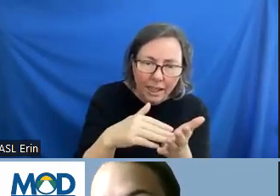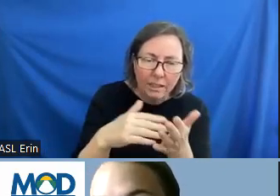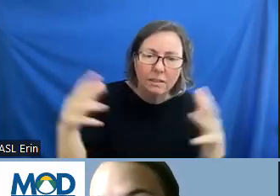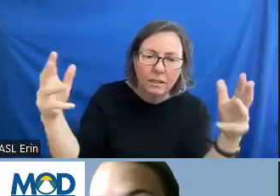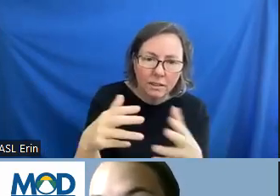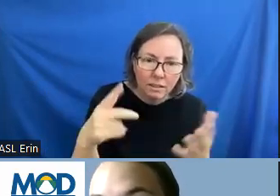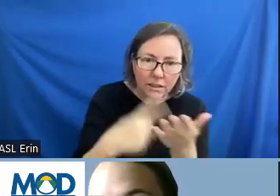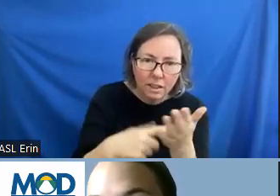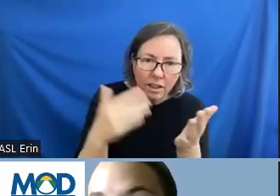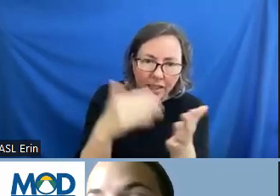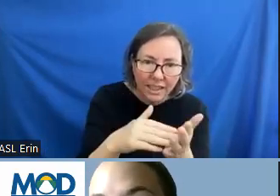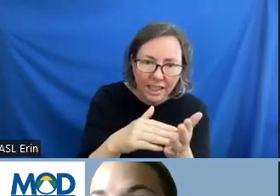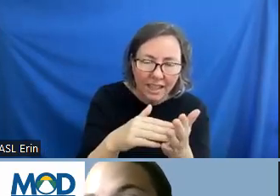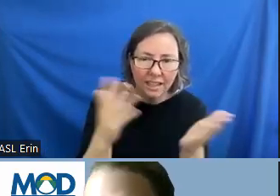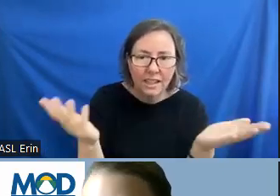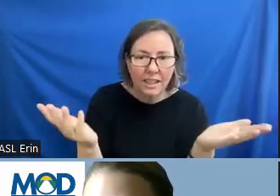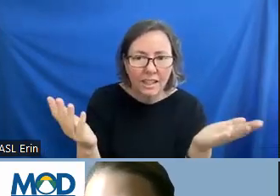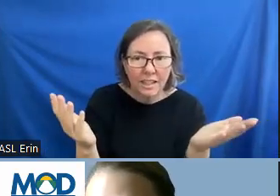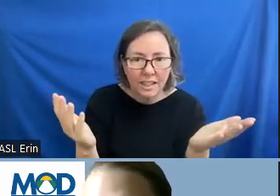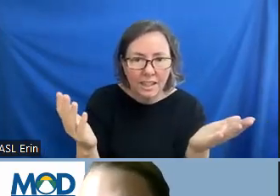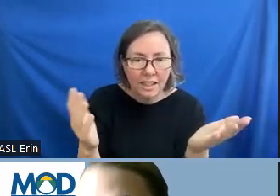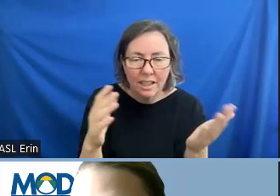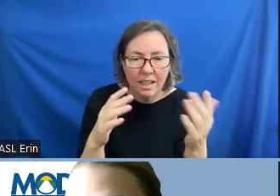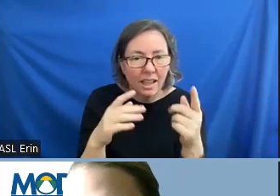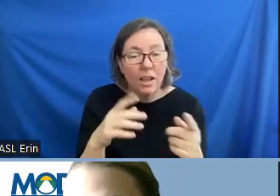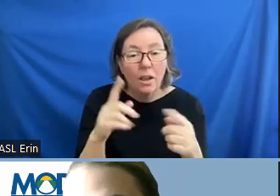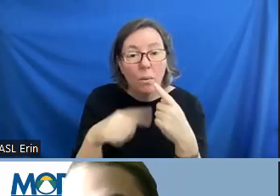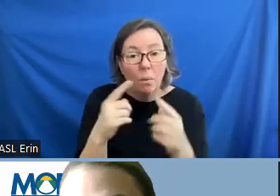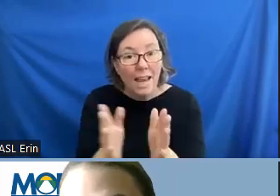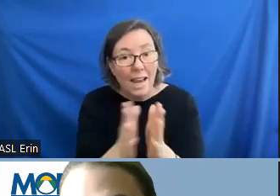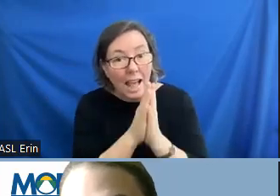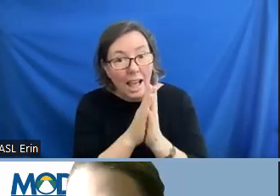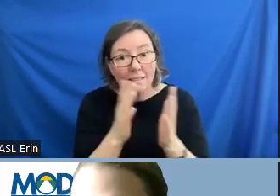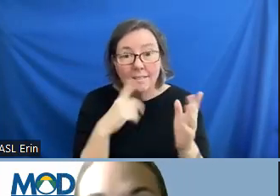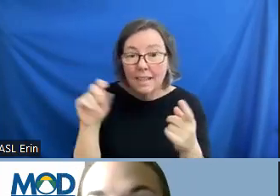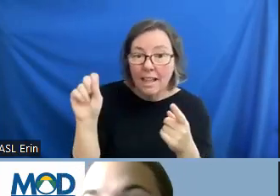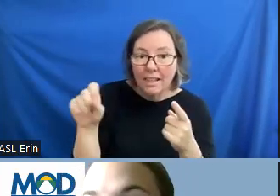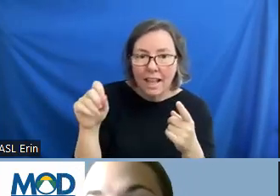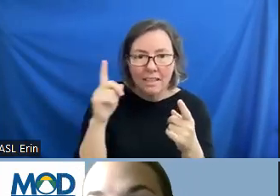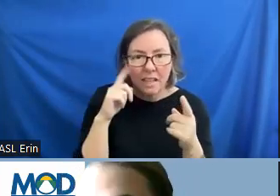about how it is going to be live with this accommodation on their team for six months,